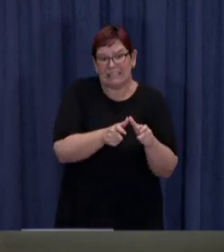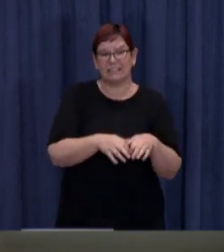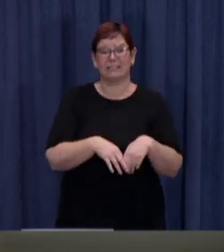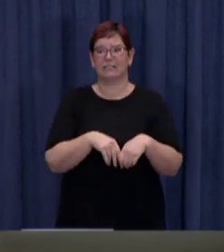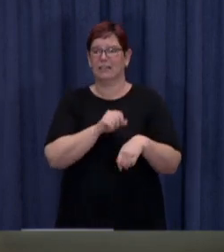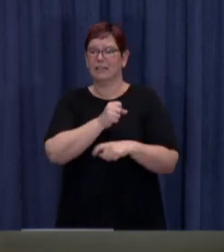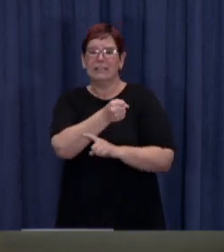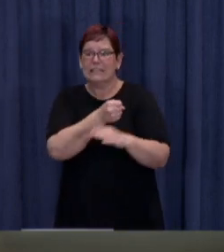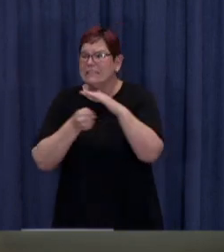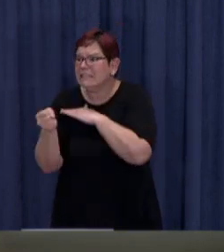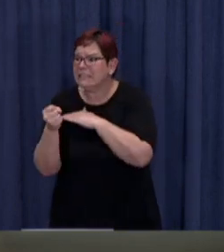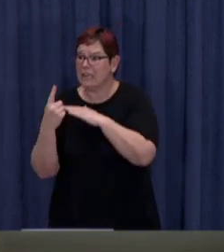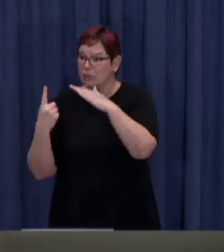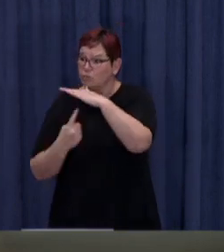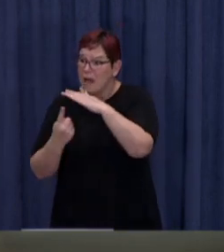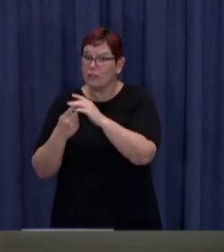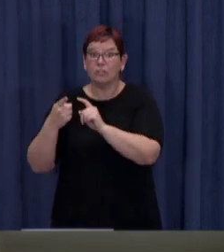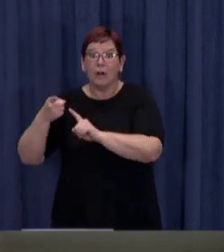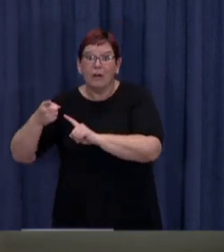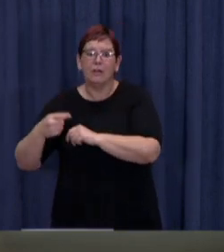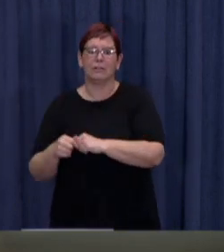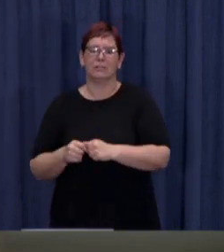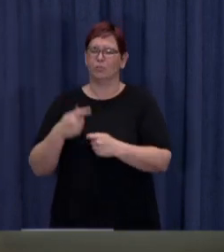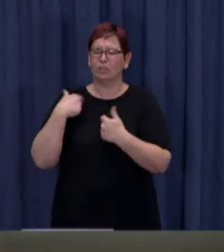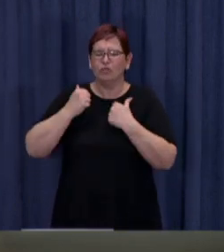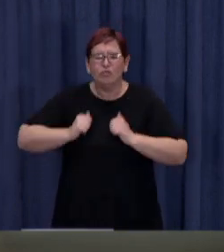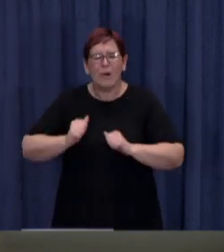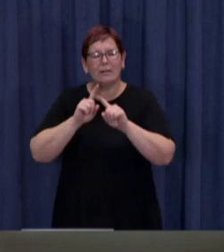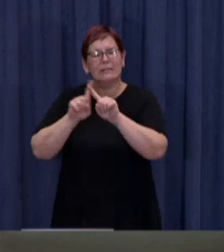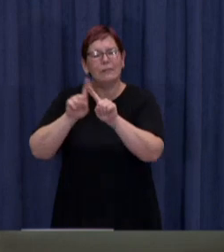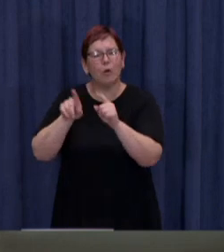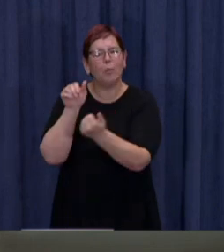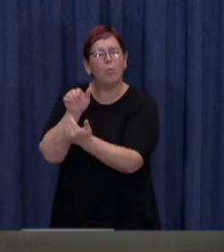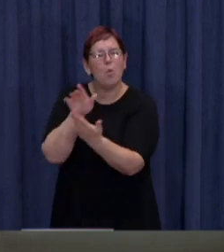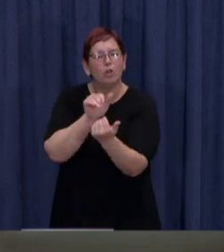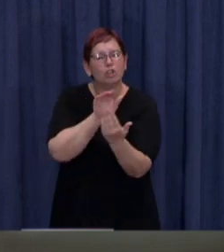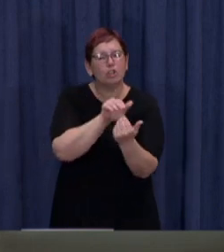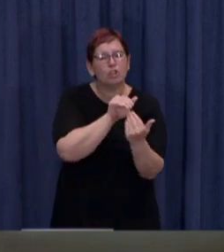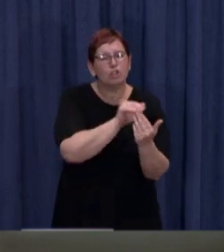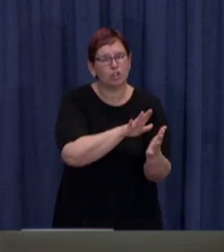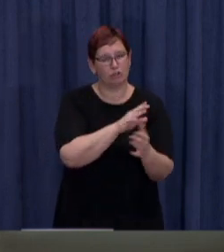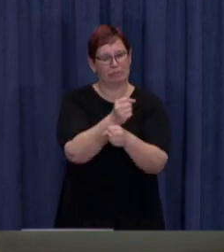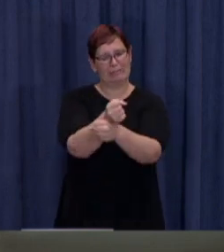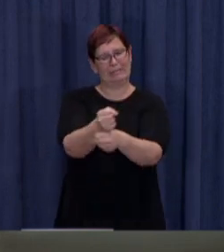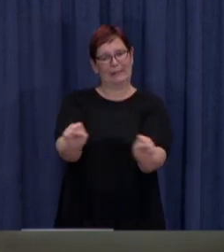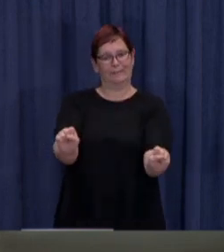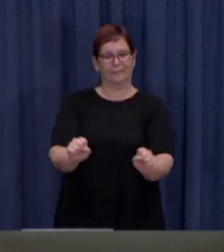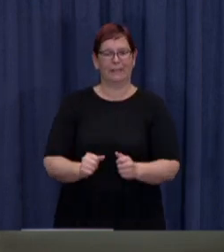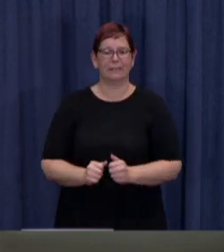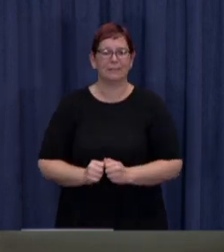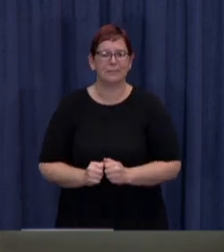the other message I would have for people is this have a sense of hope about this I mean we we have been through difficult times before there are